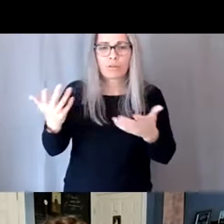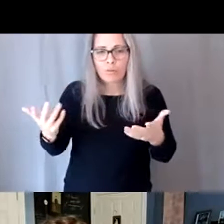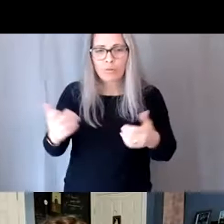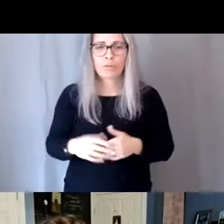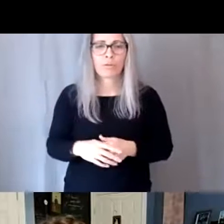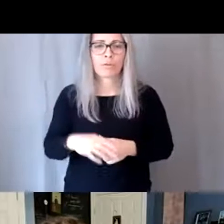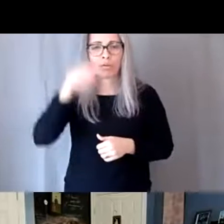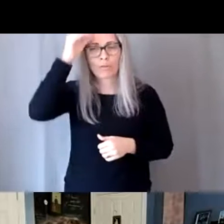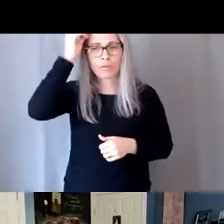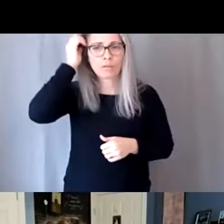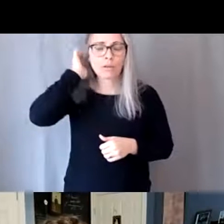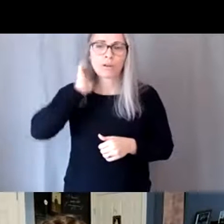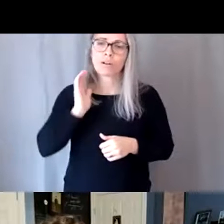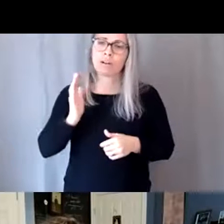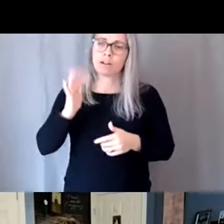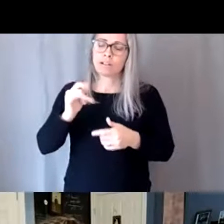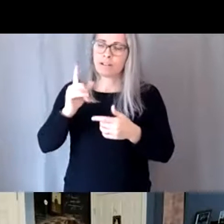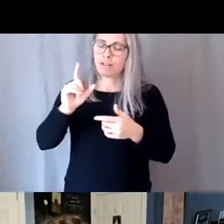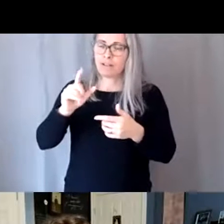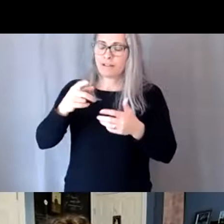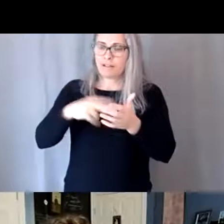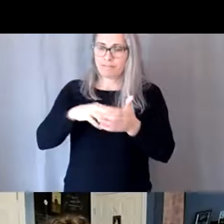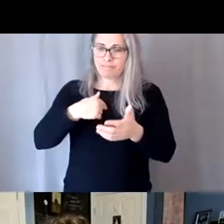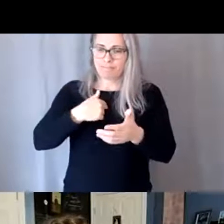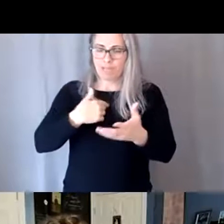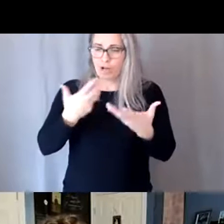counter-cultural practice of asking for help or having a heightened